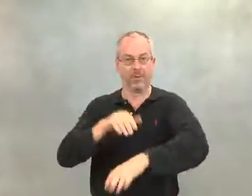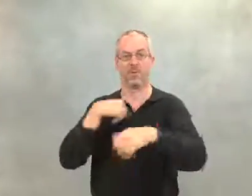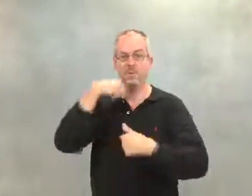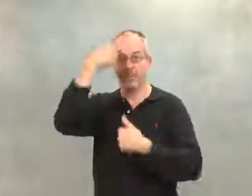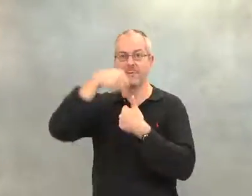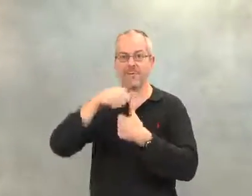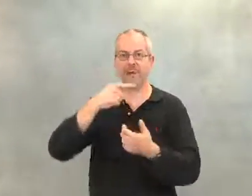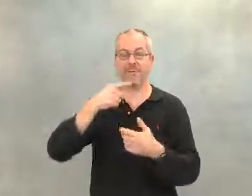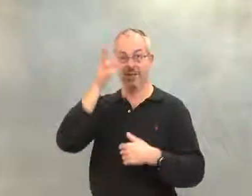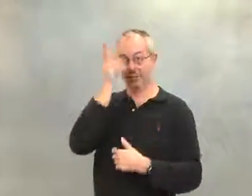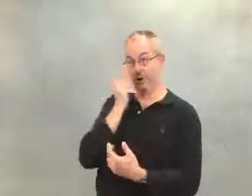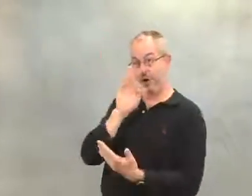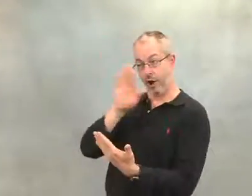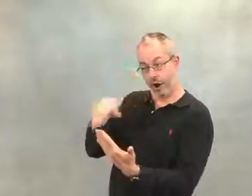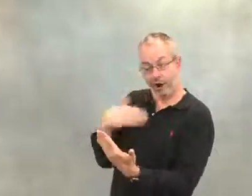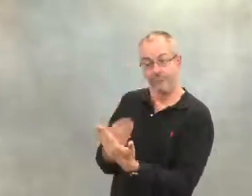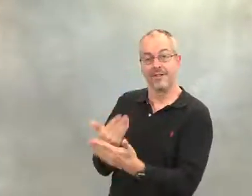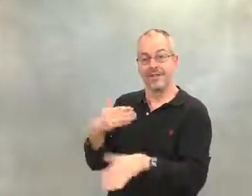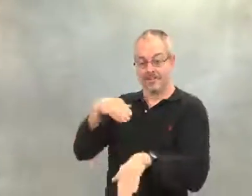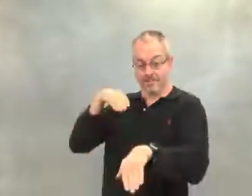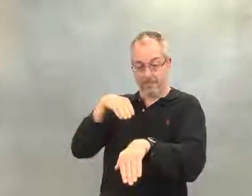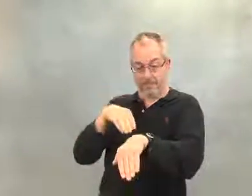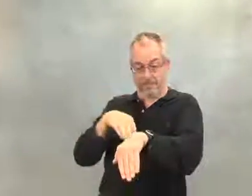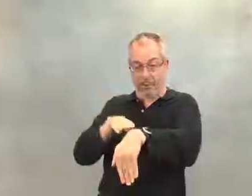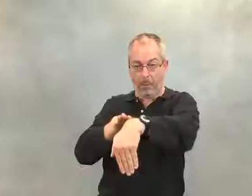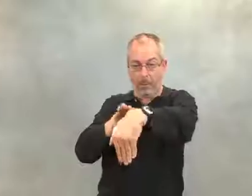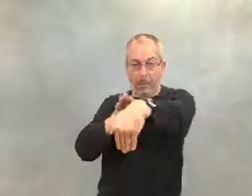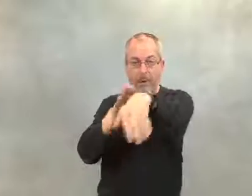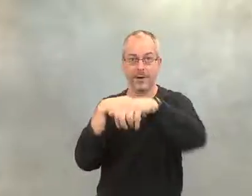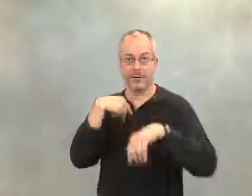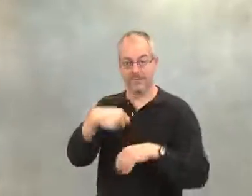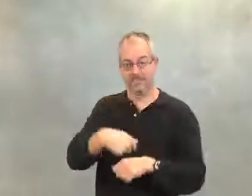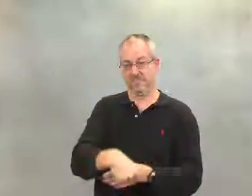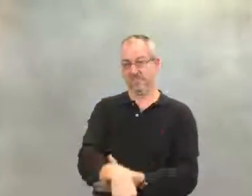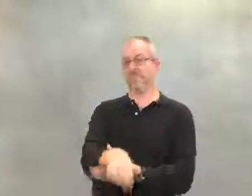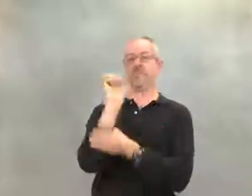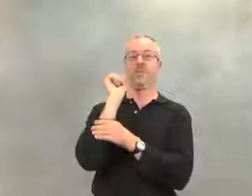My father saw the whole thing, and I remember the end of my sled lifting